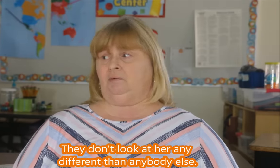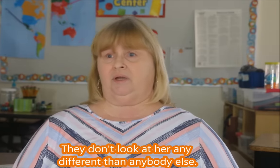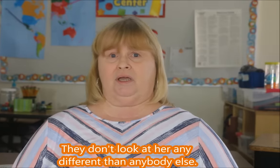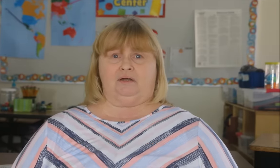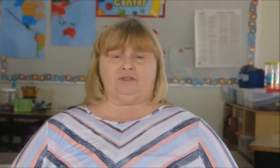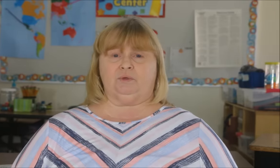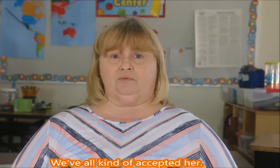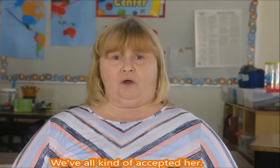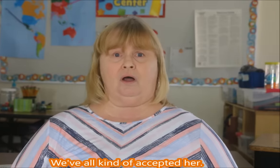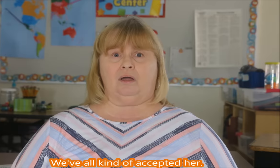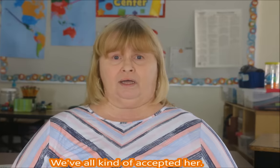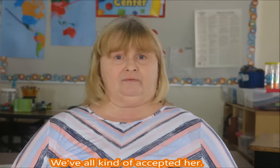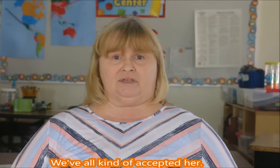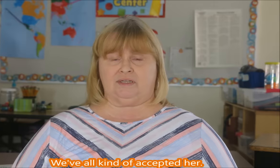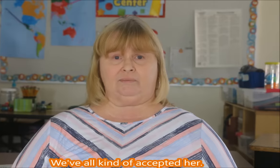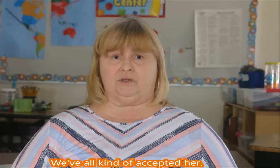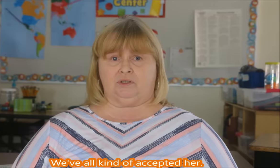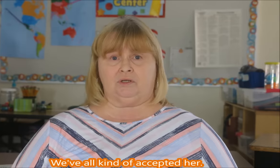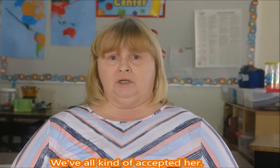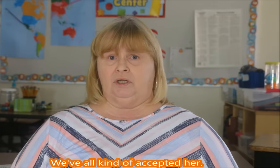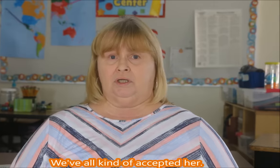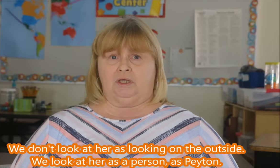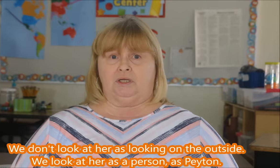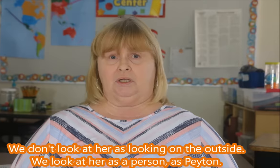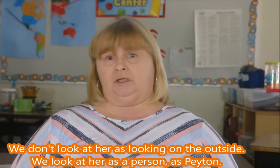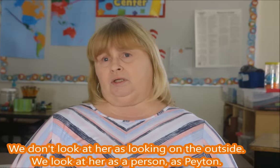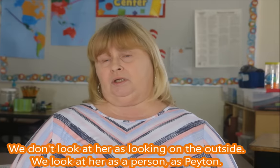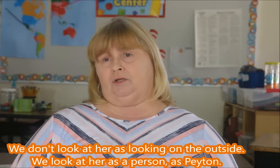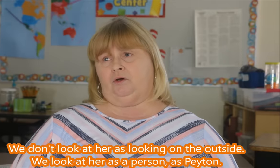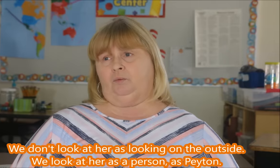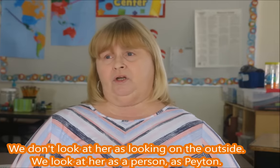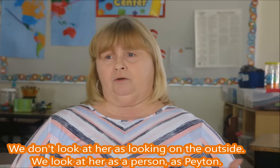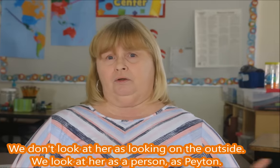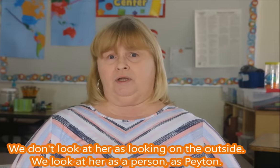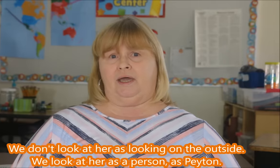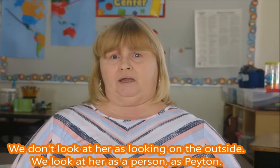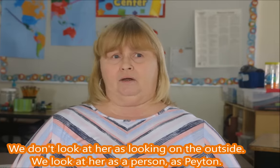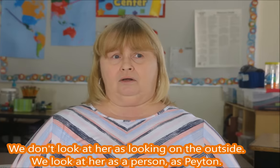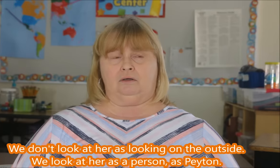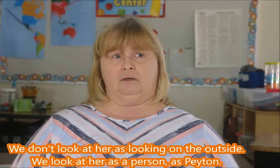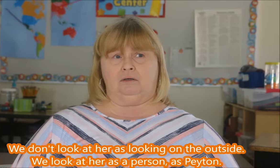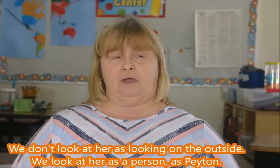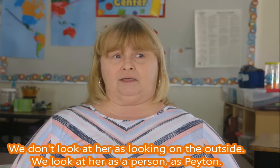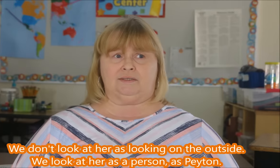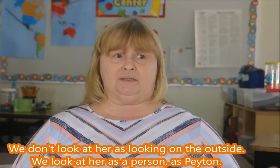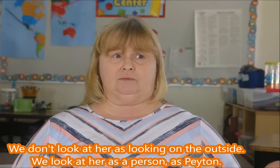anybody else we've all kind of accepted her you know we don't look at her as